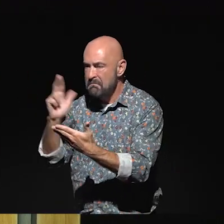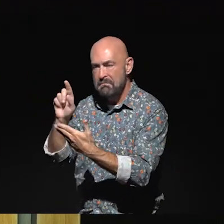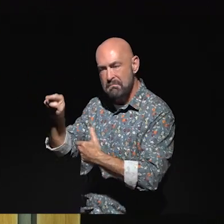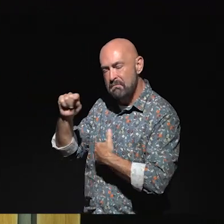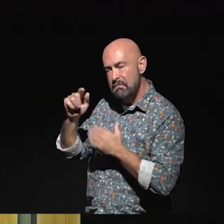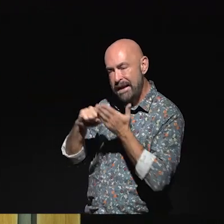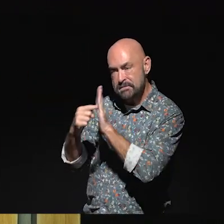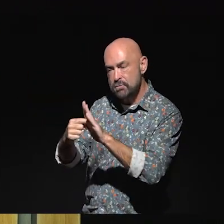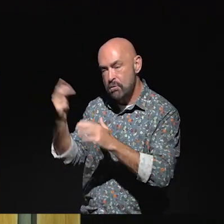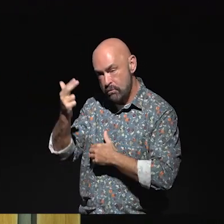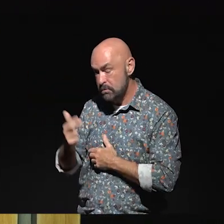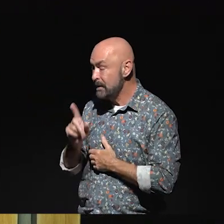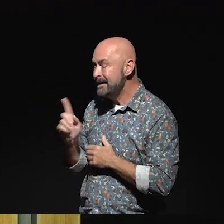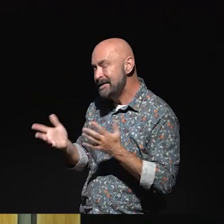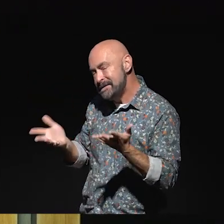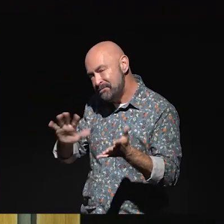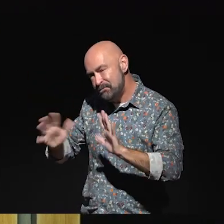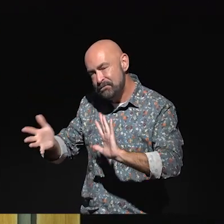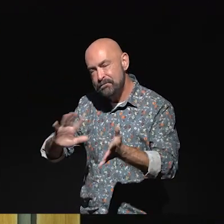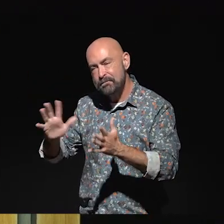obviously in a kind of contest